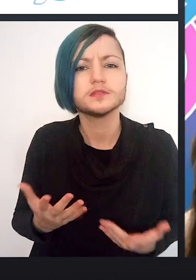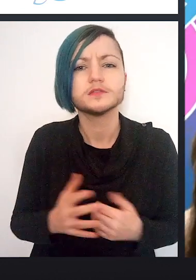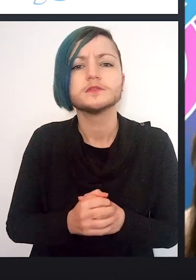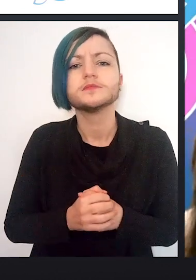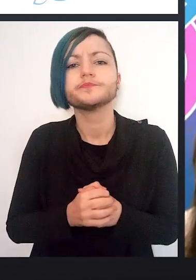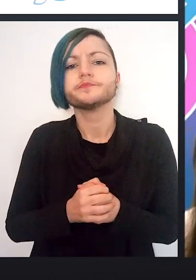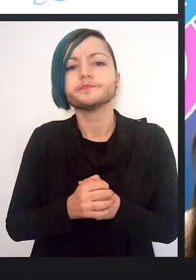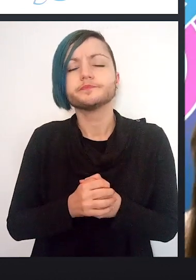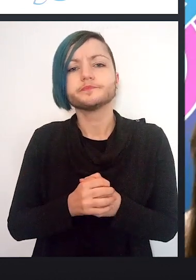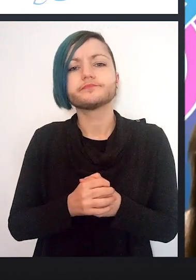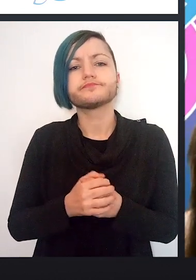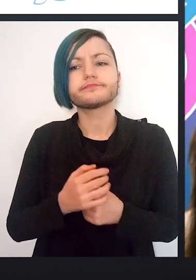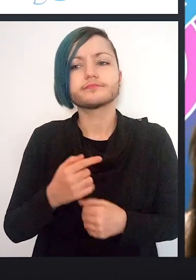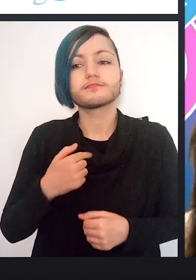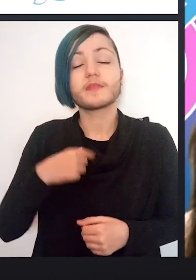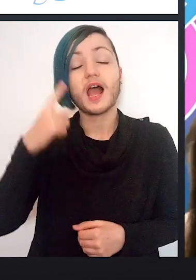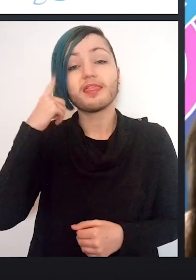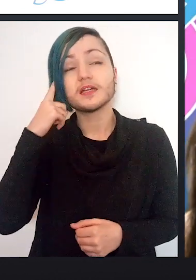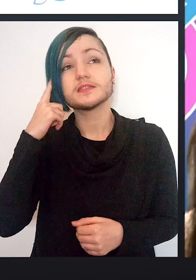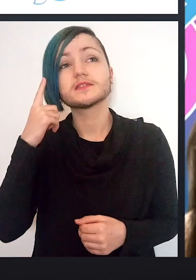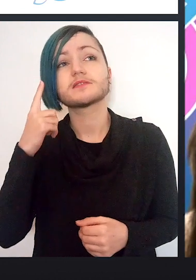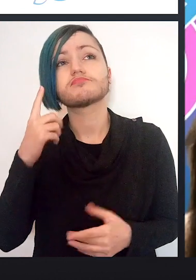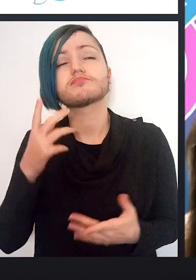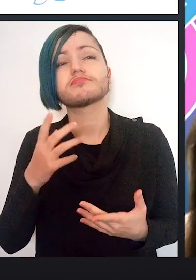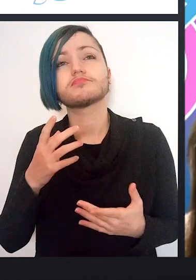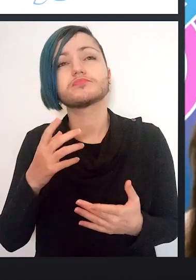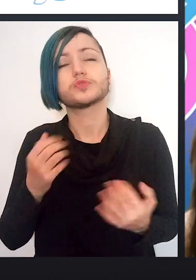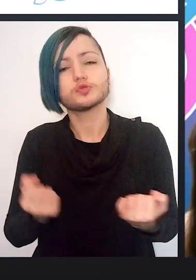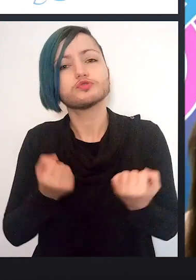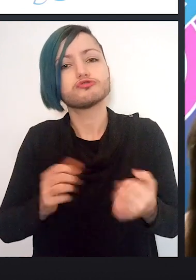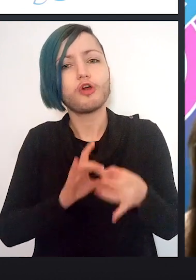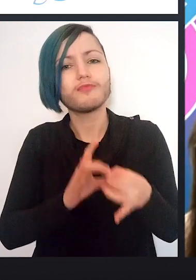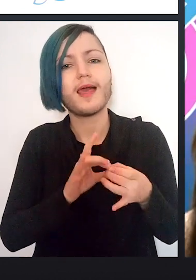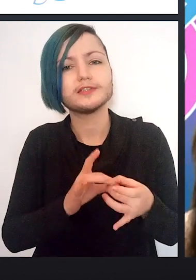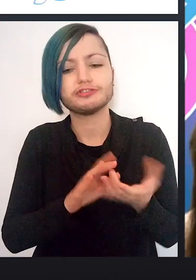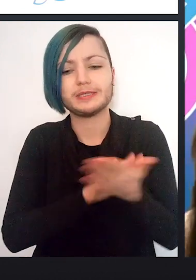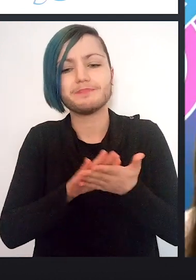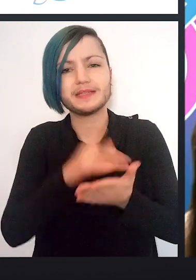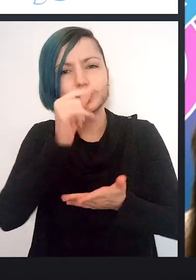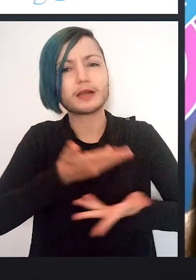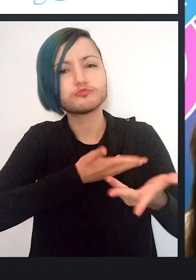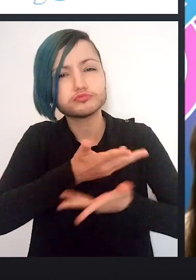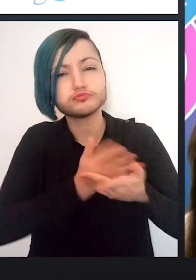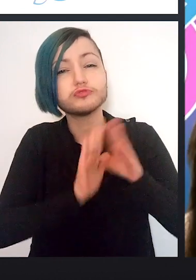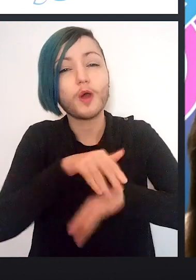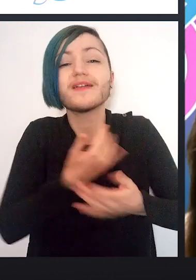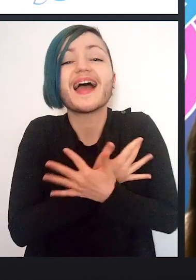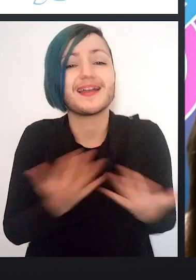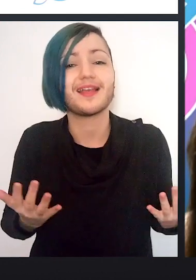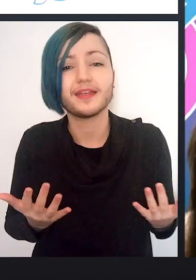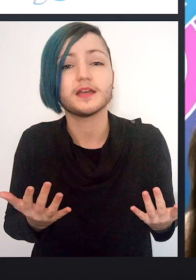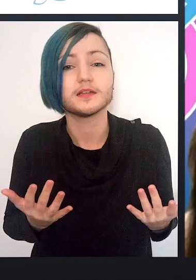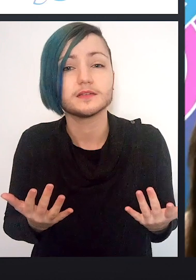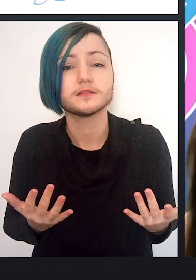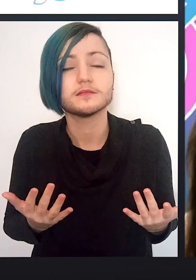I believe a relationship works really well if you can discuss everything with your partner and